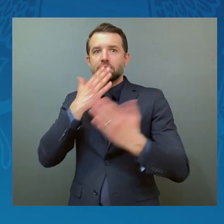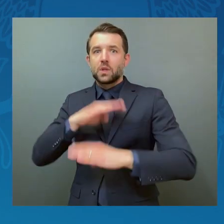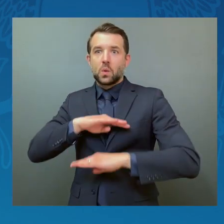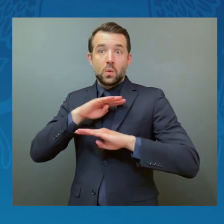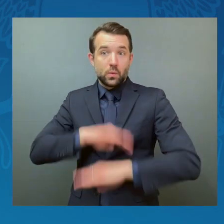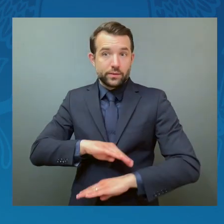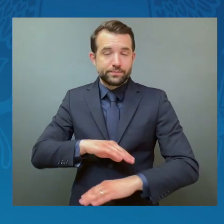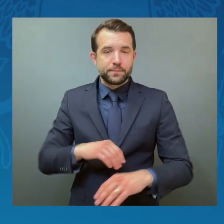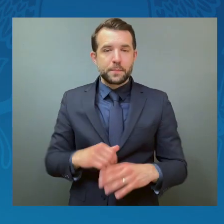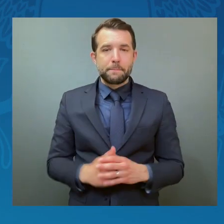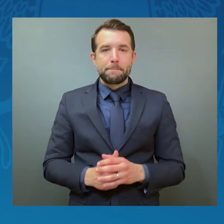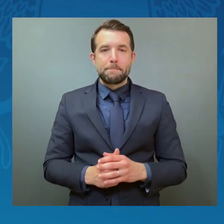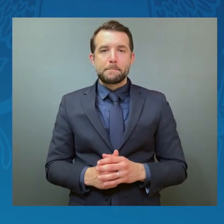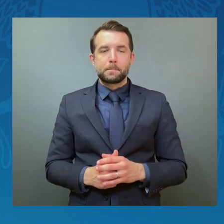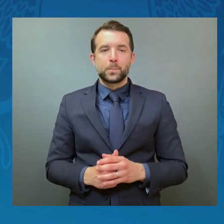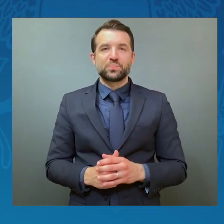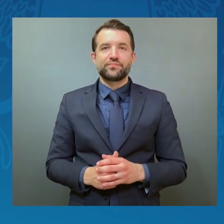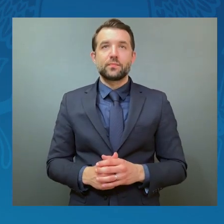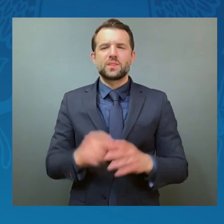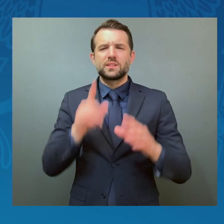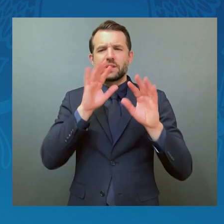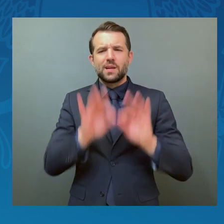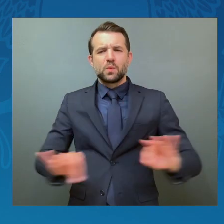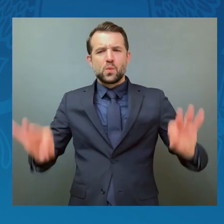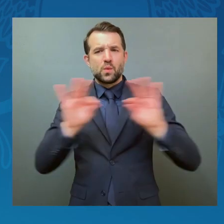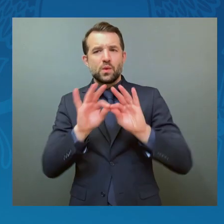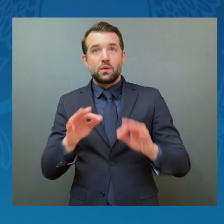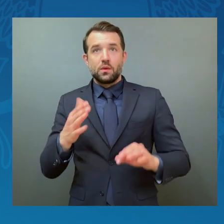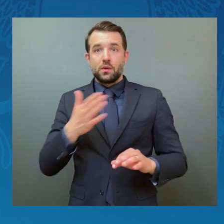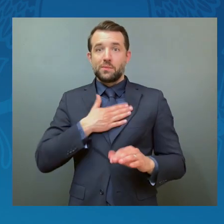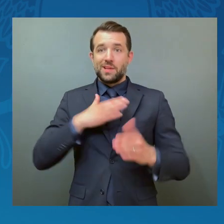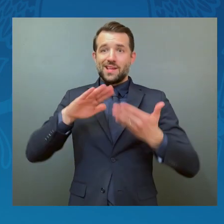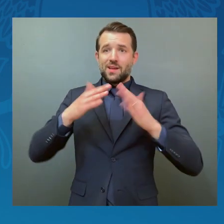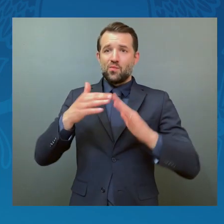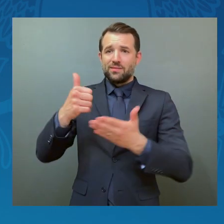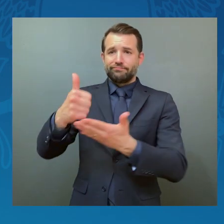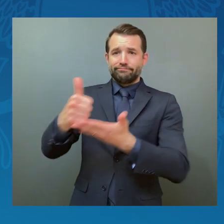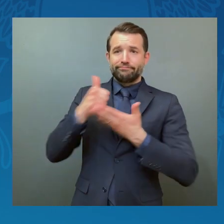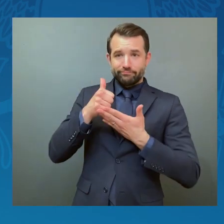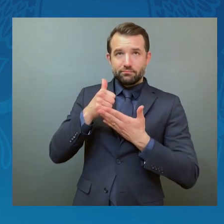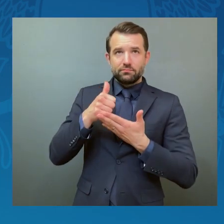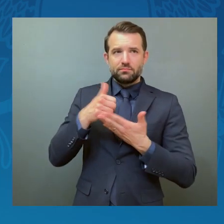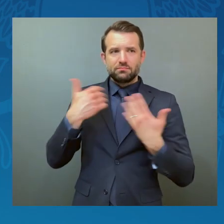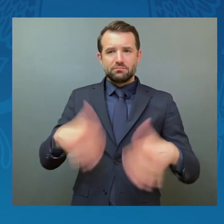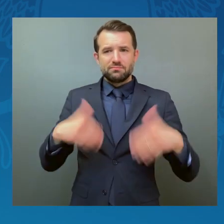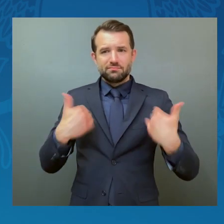That support from my community helped alleviate the intense financial burden I found myself shouldering.